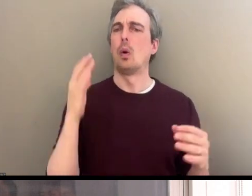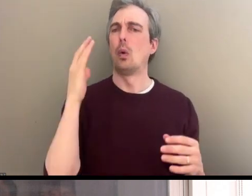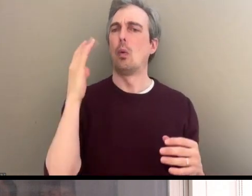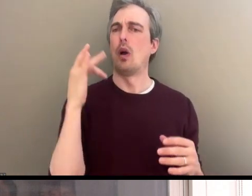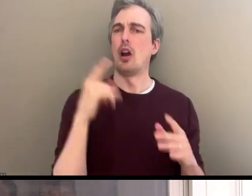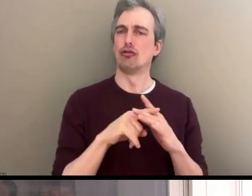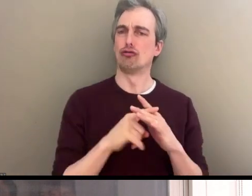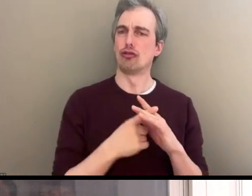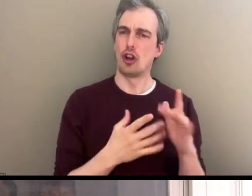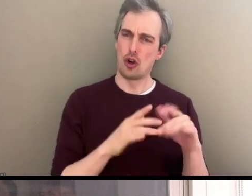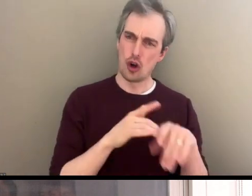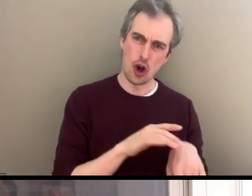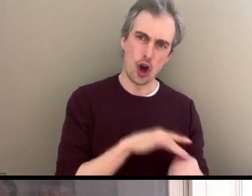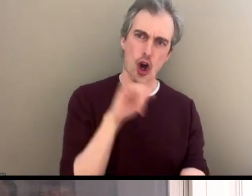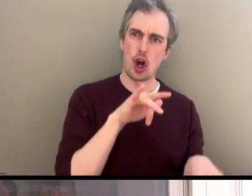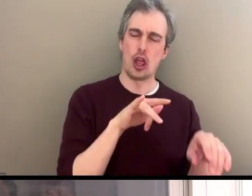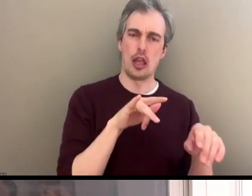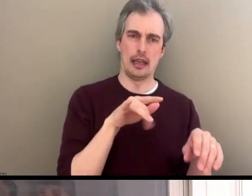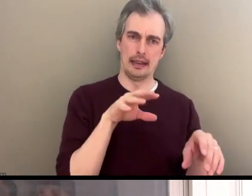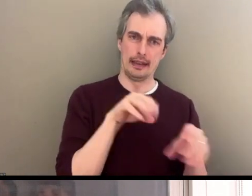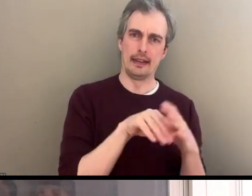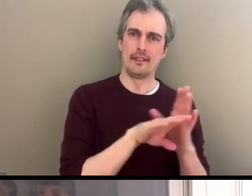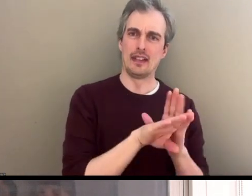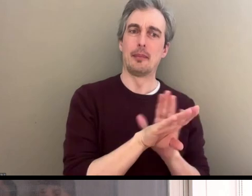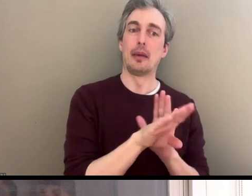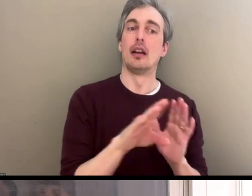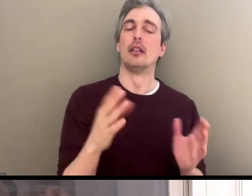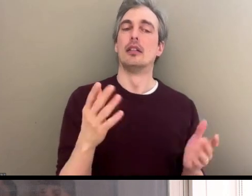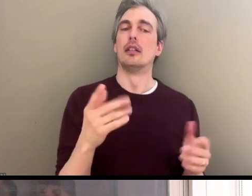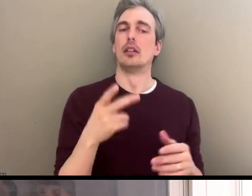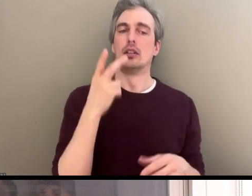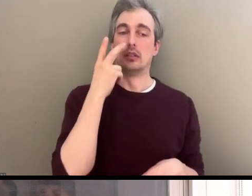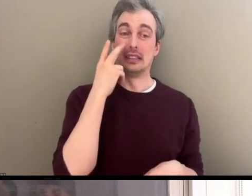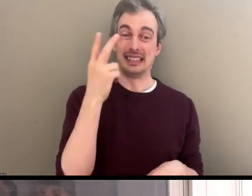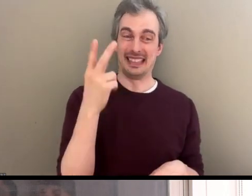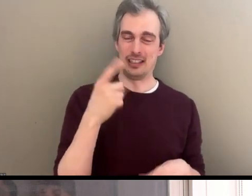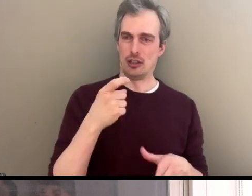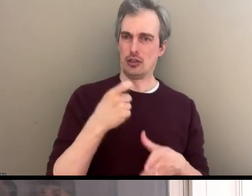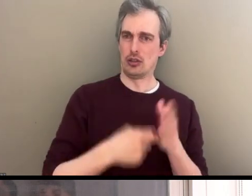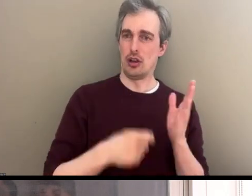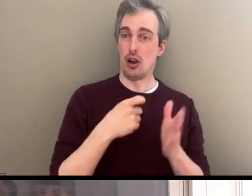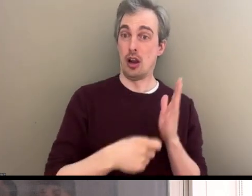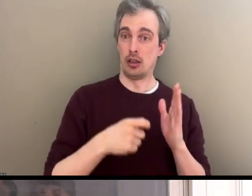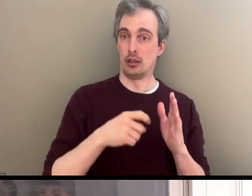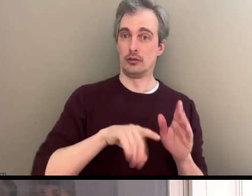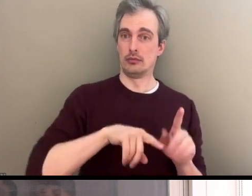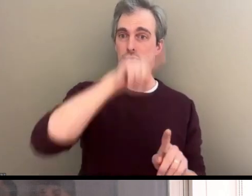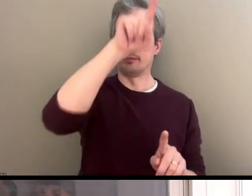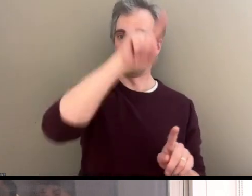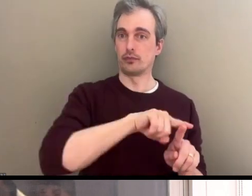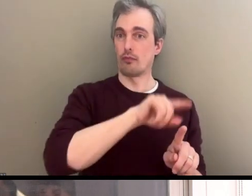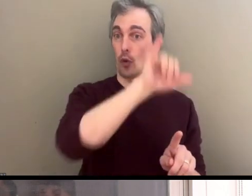The graph's legend shows the cost in the Y-axis, and the phase of development on the X-axis.